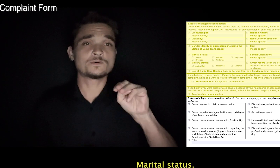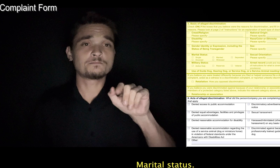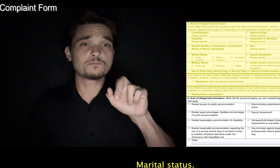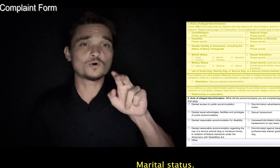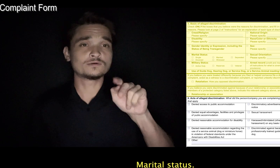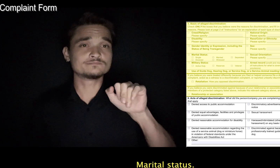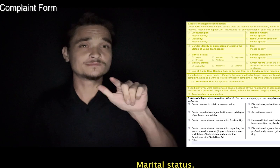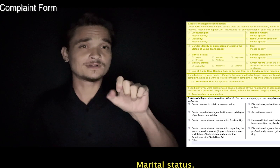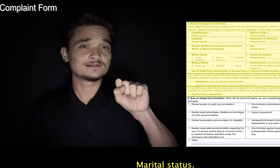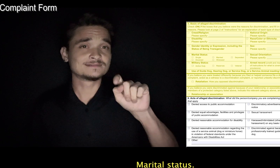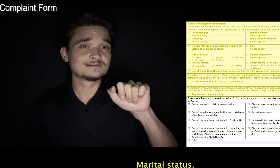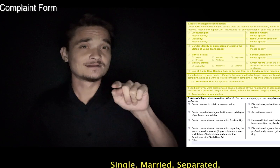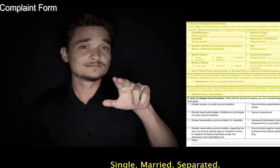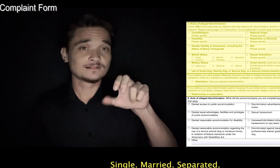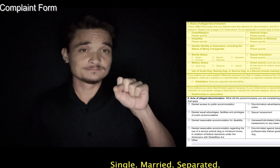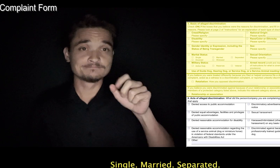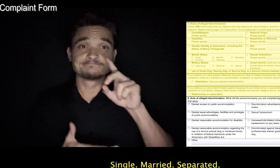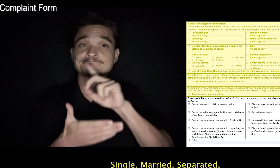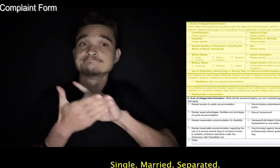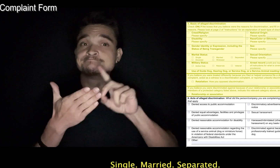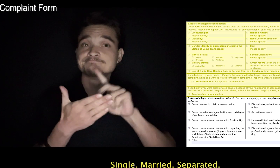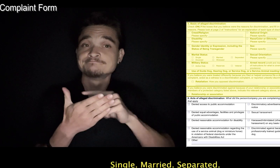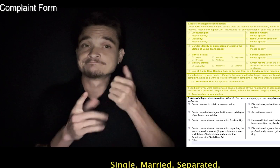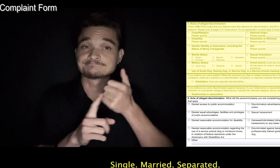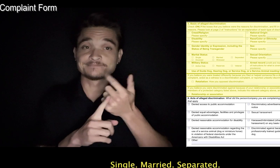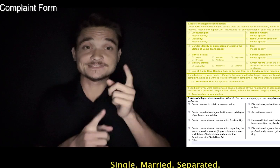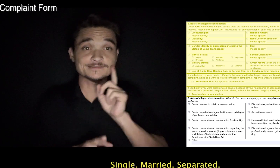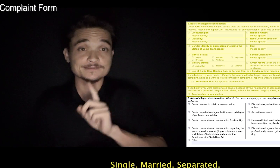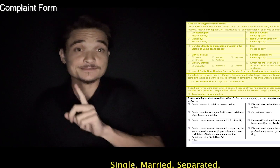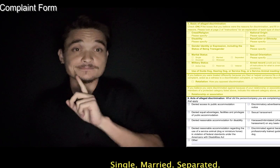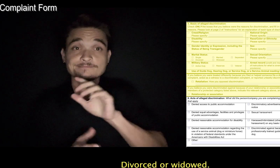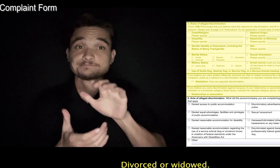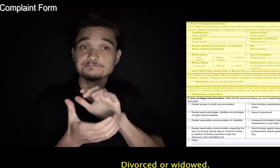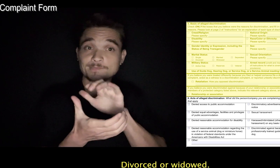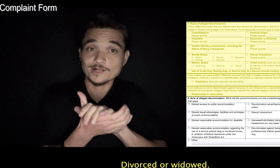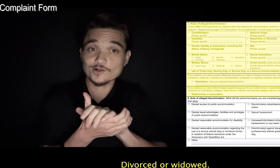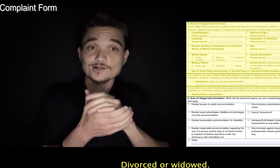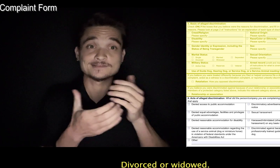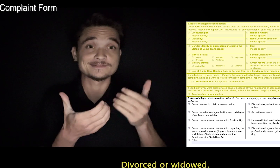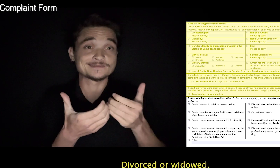Marital status. Single. Married. Separated. Divorced or widowed.